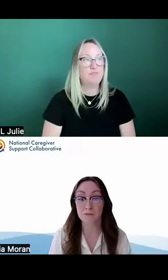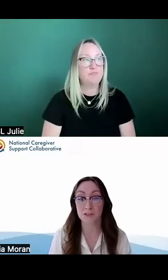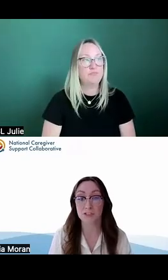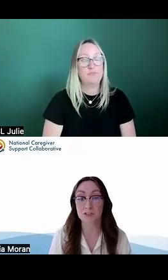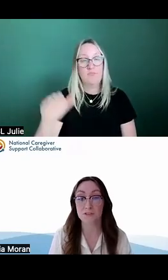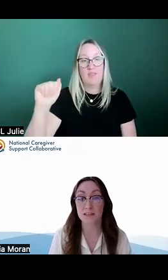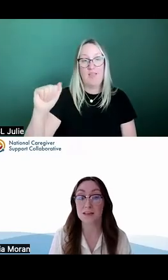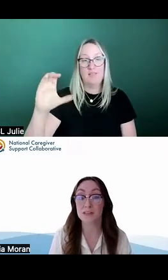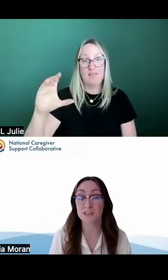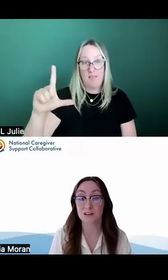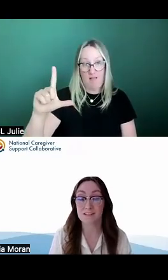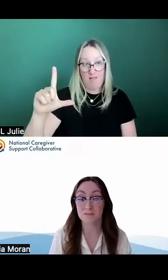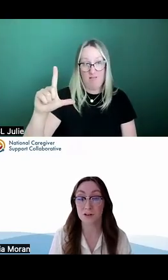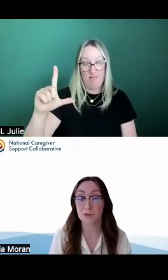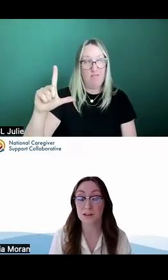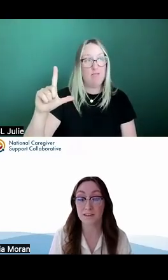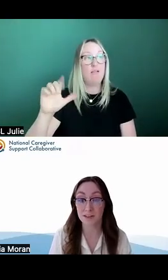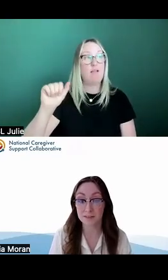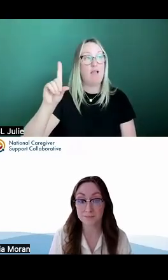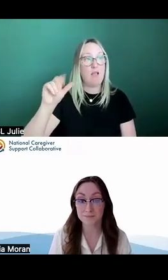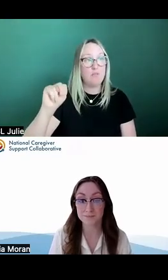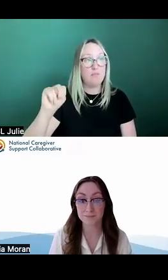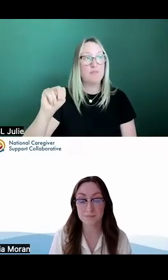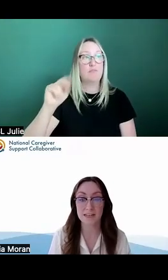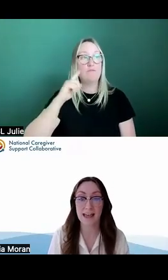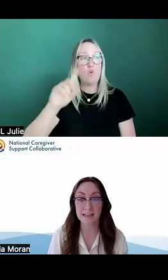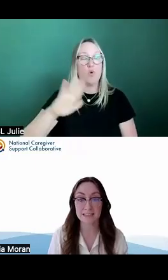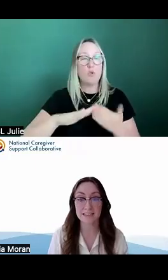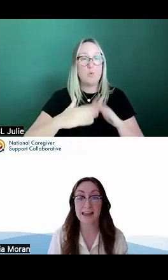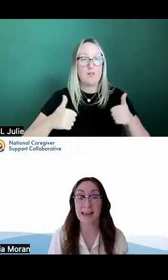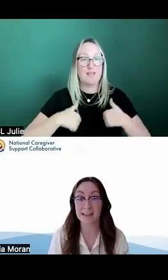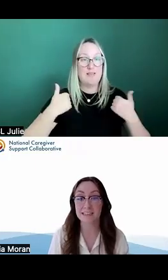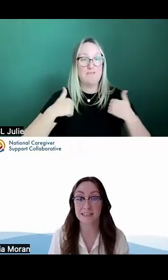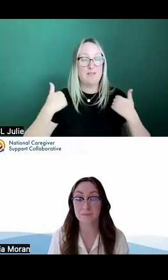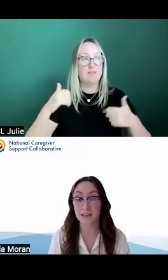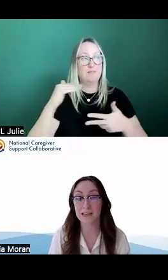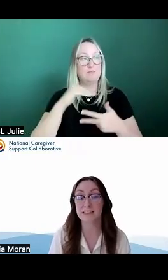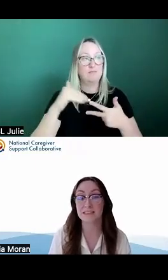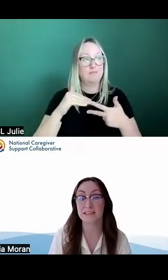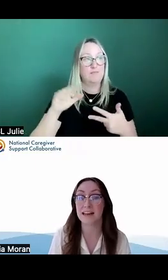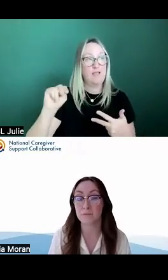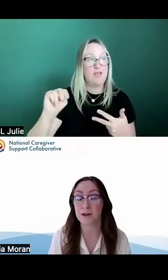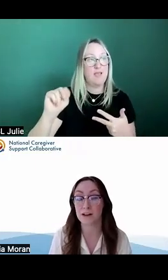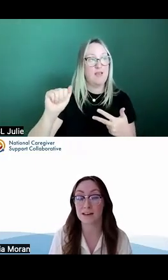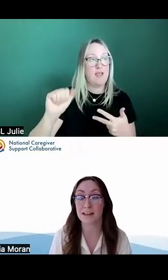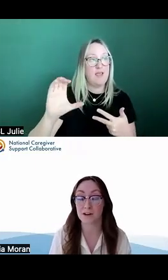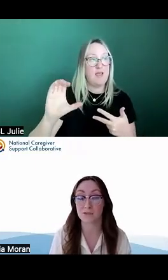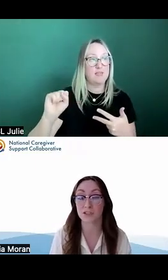refers to the Administration for Community Living. Next, NACSP is the Native American Caregivers